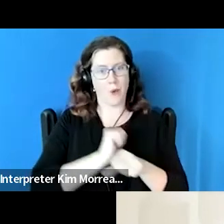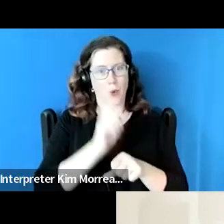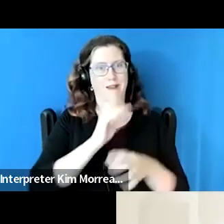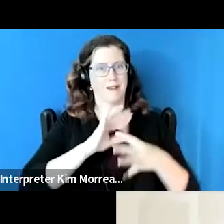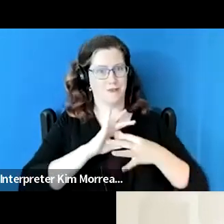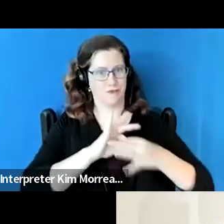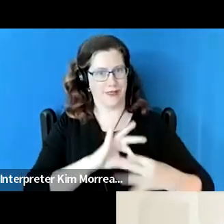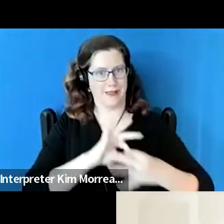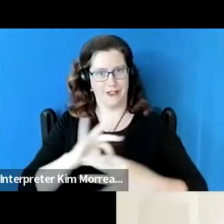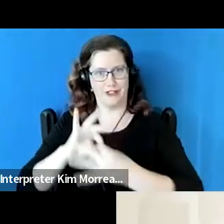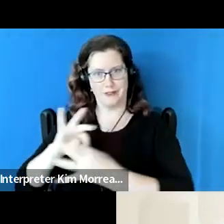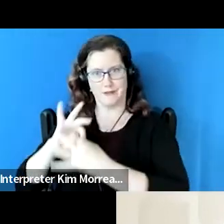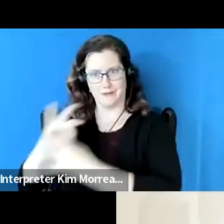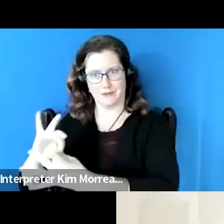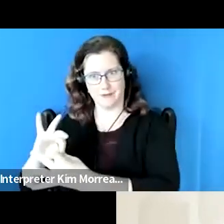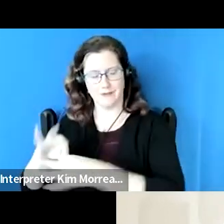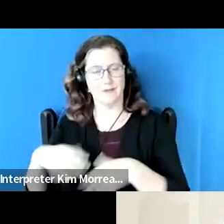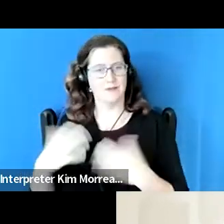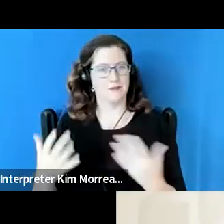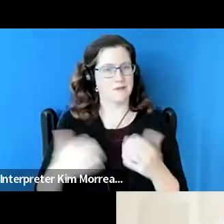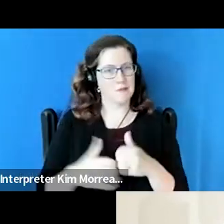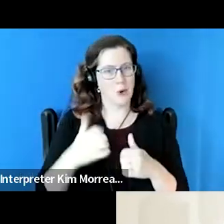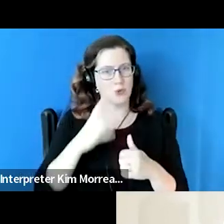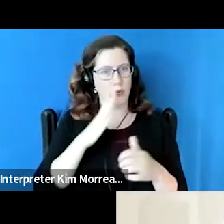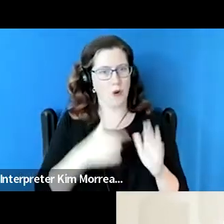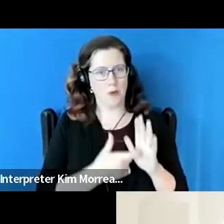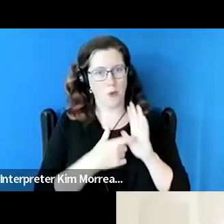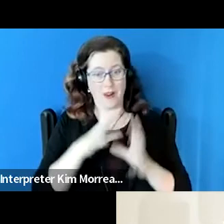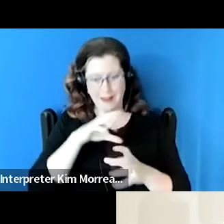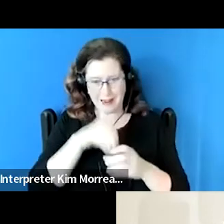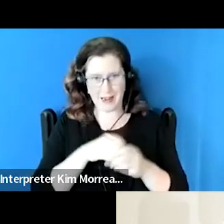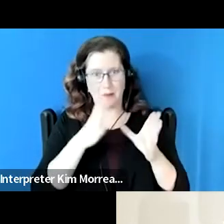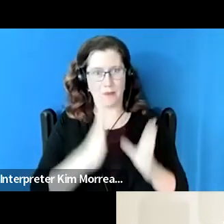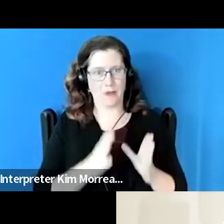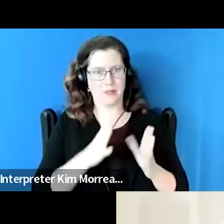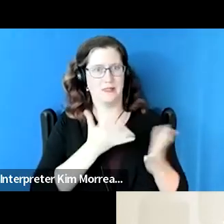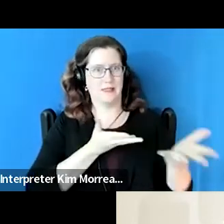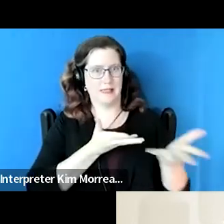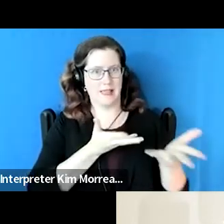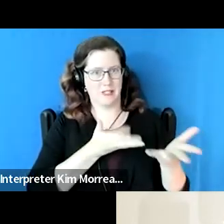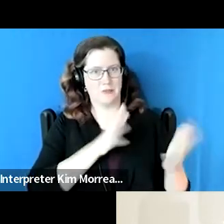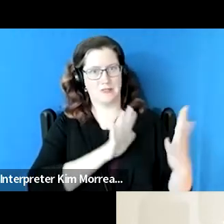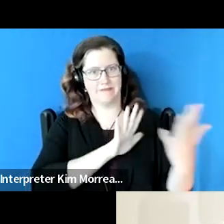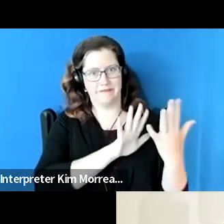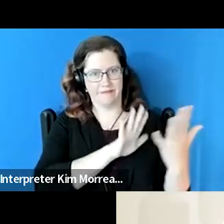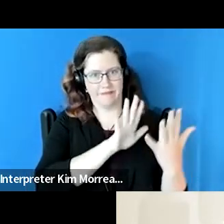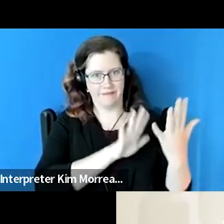and most of it really requires in-person engagement. And I can just say that's a,